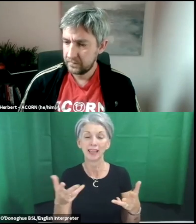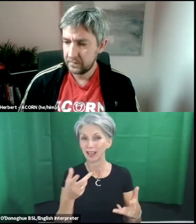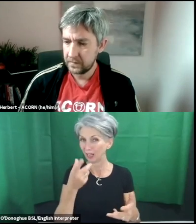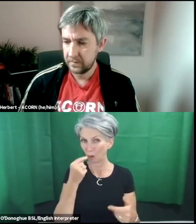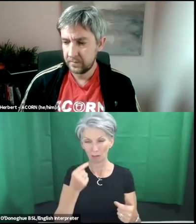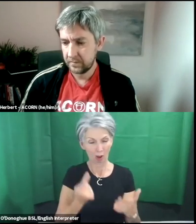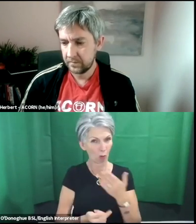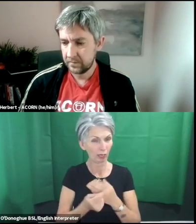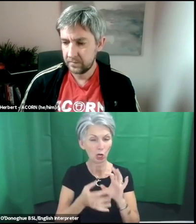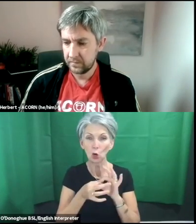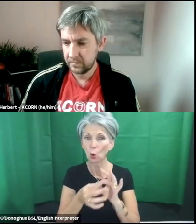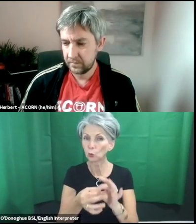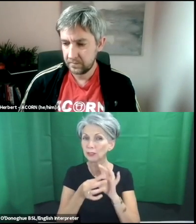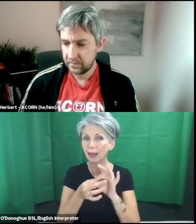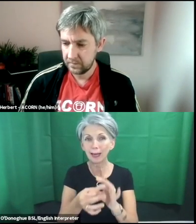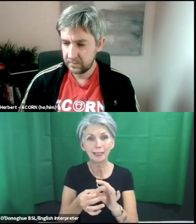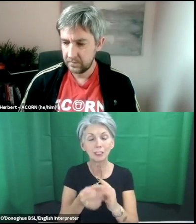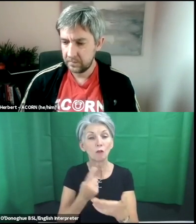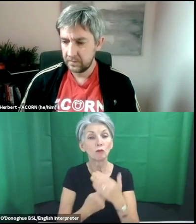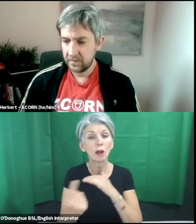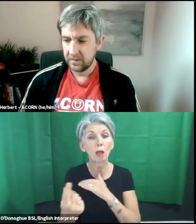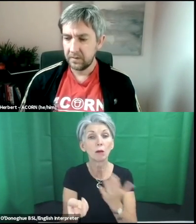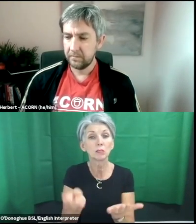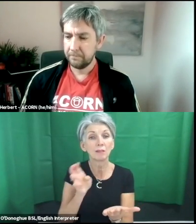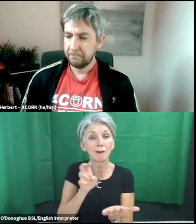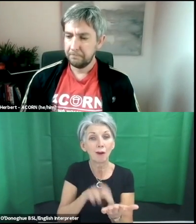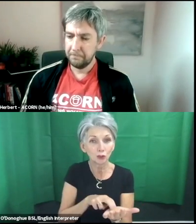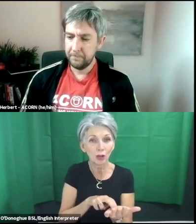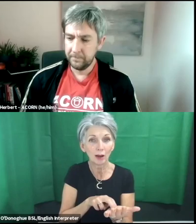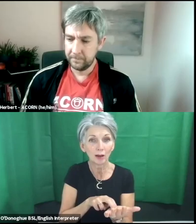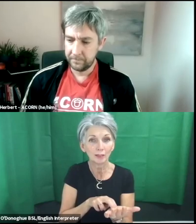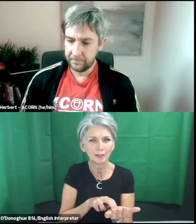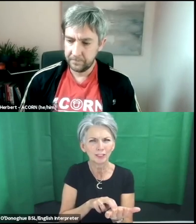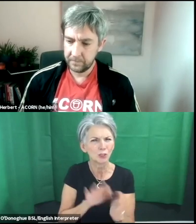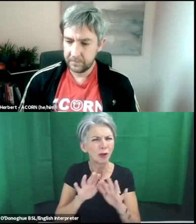contract, your freelance contracts. You don't have to go to employment law necessarily.